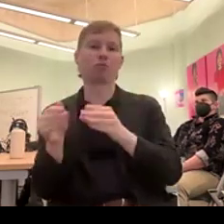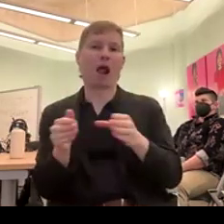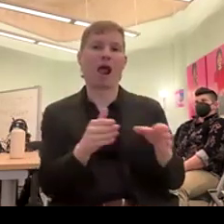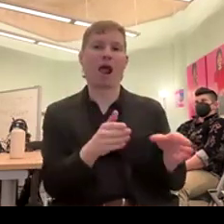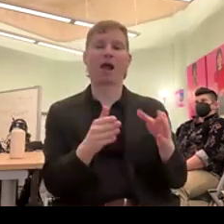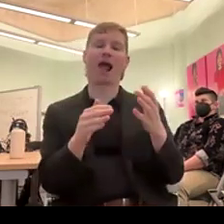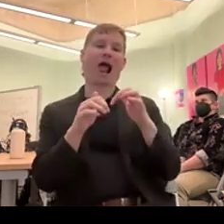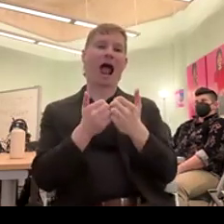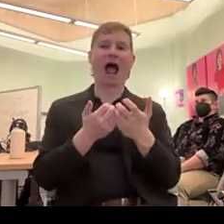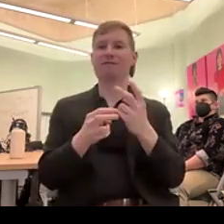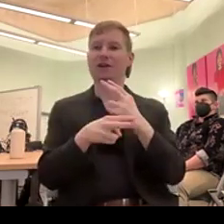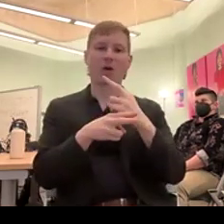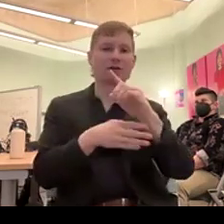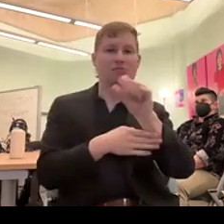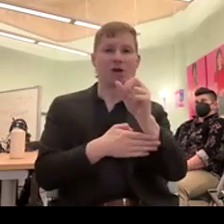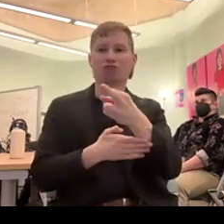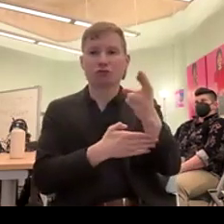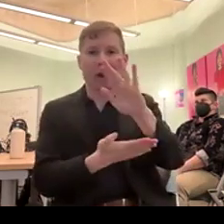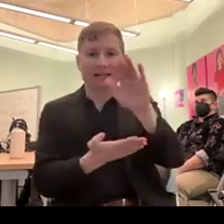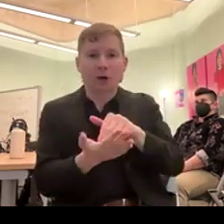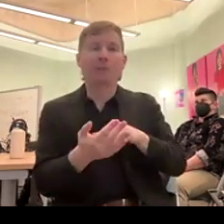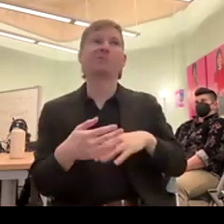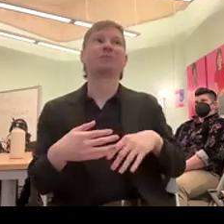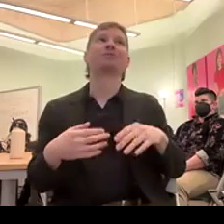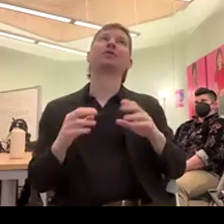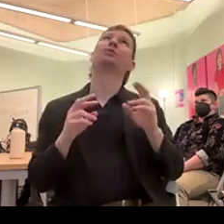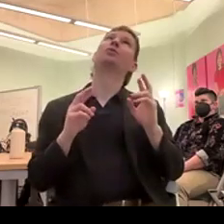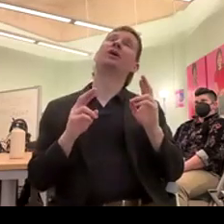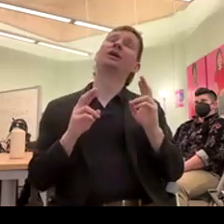for themselves in a variety of different ways, how to navigate the Disability Resource Center.